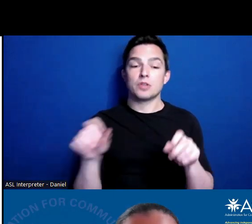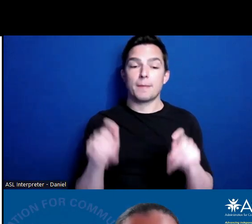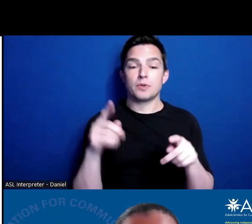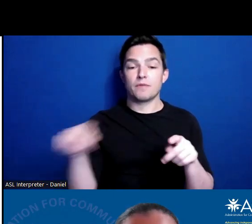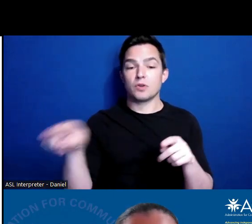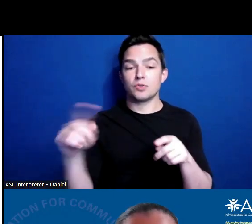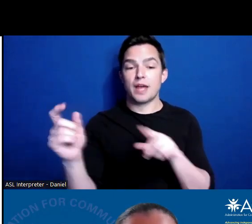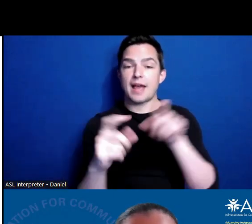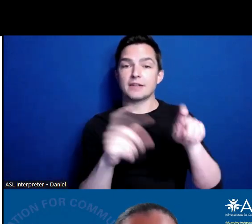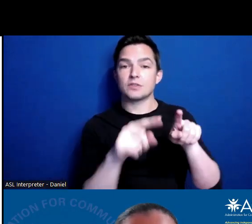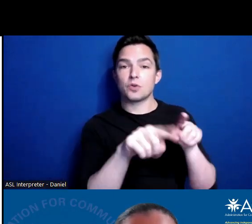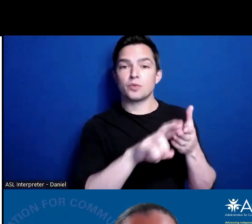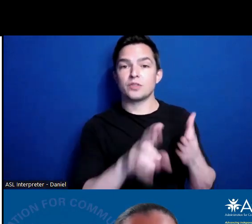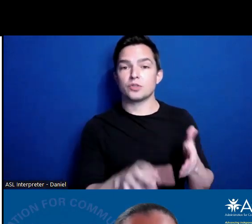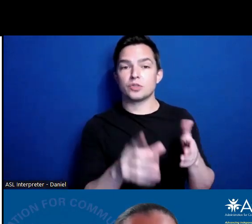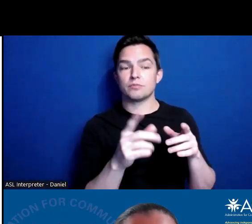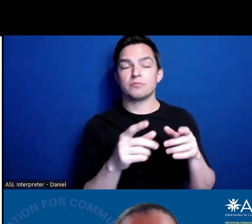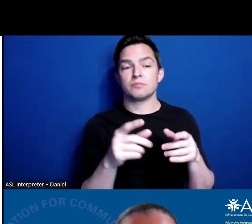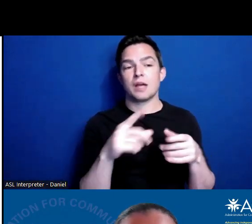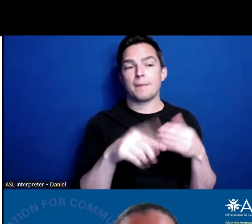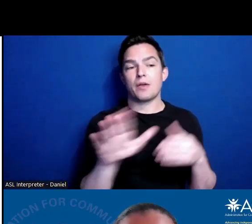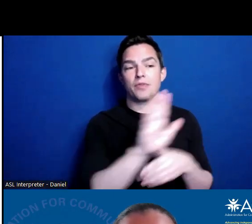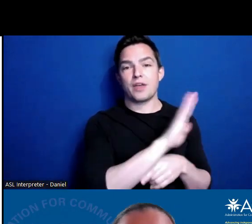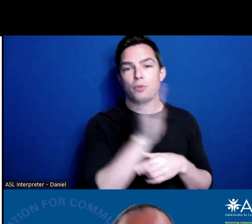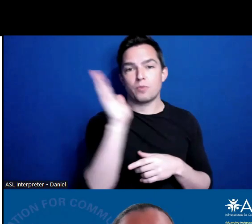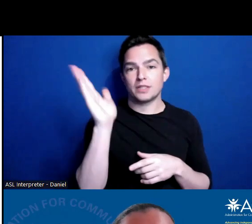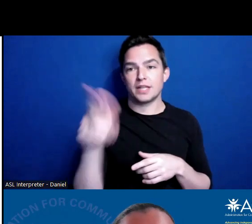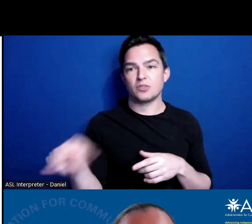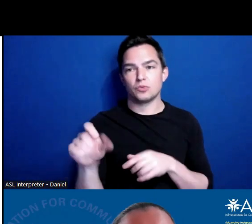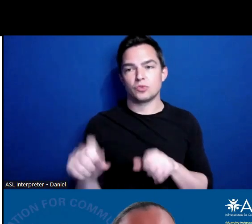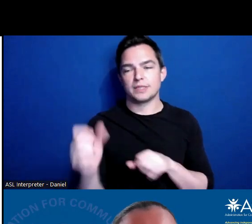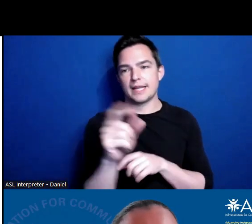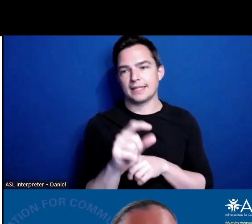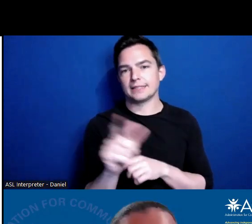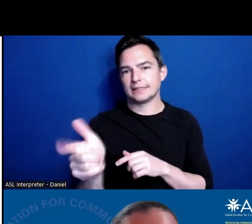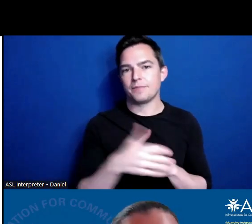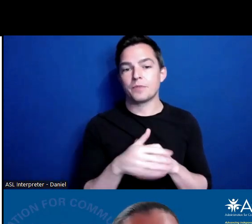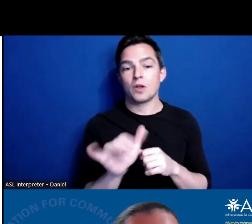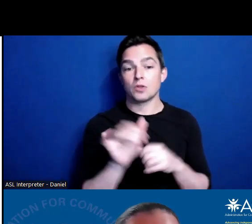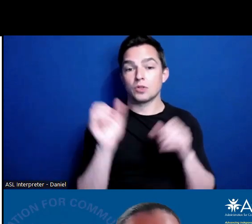questions that you have about their presentation too. Then we have the incredible opportunity to